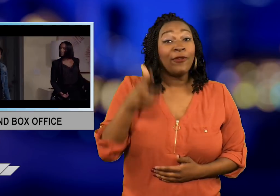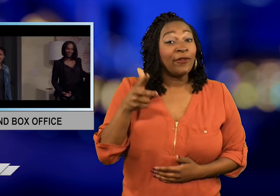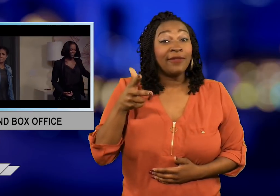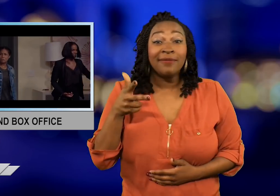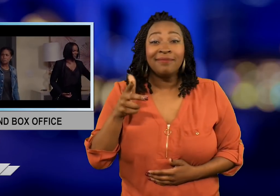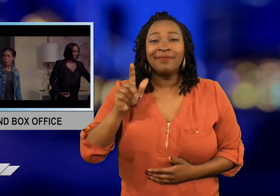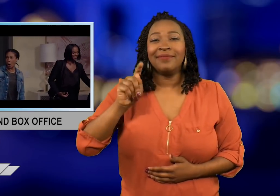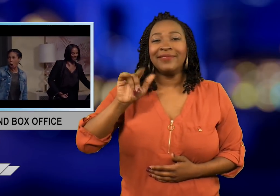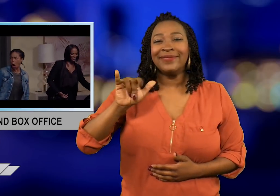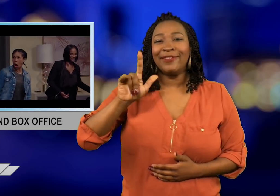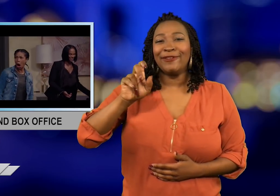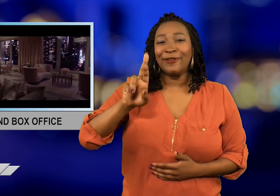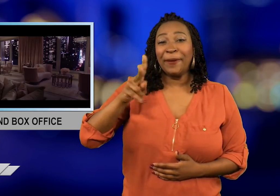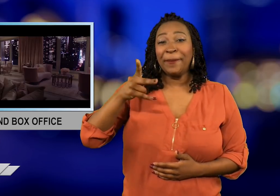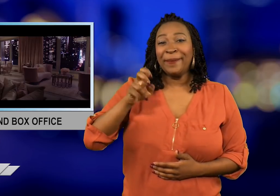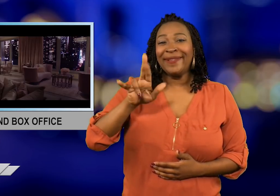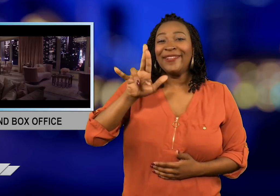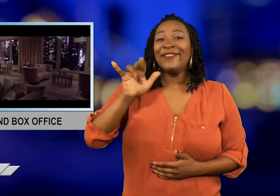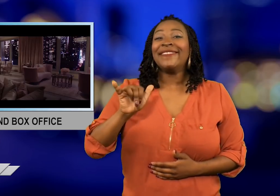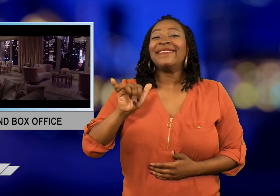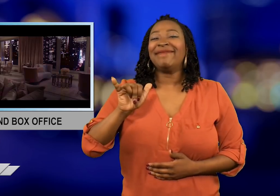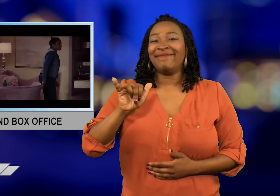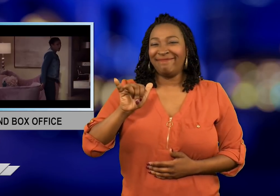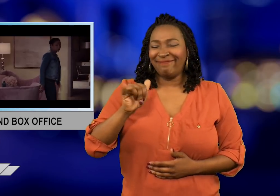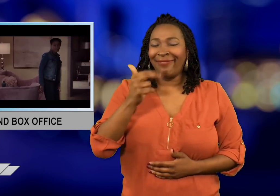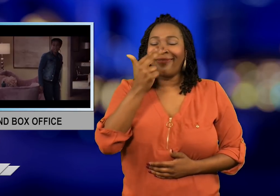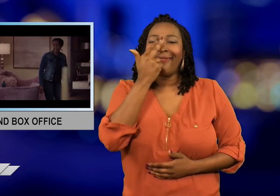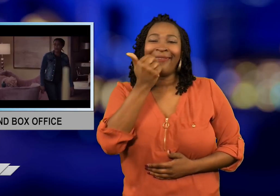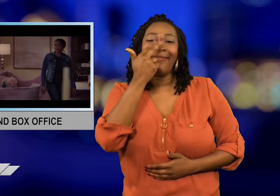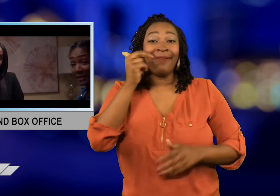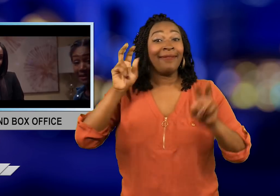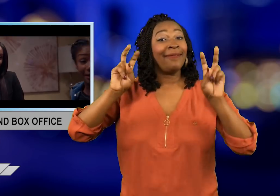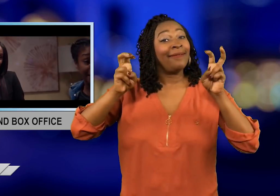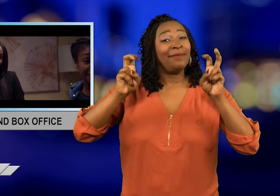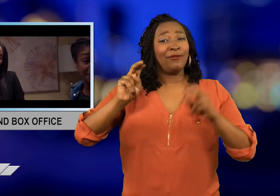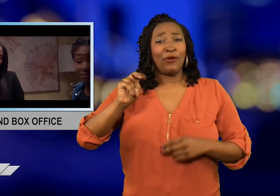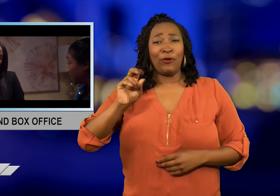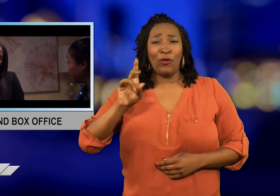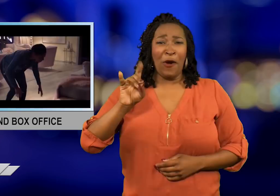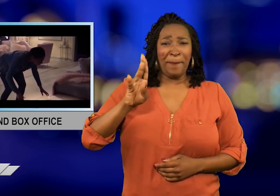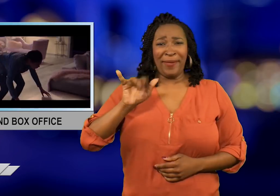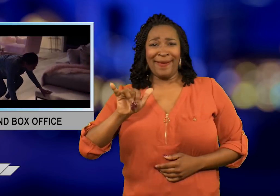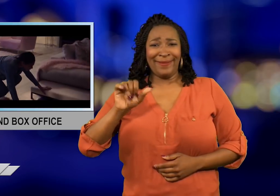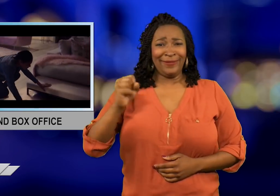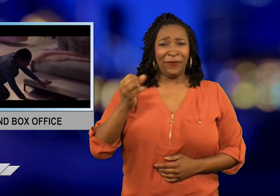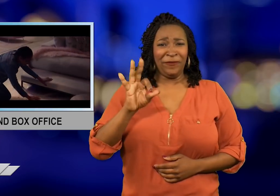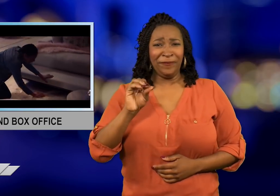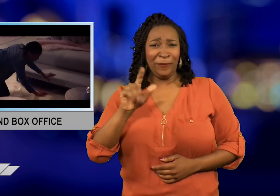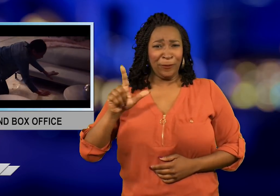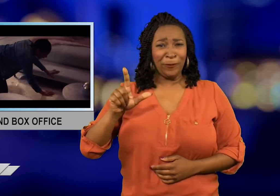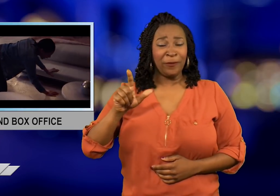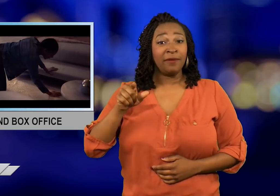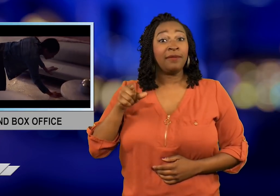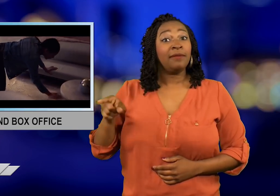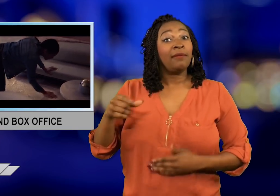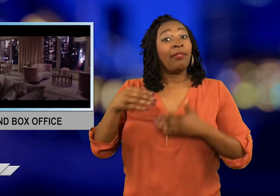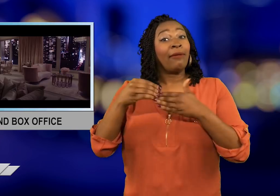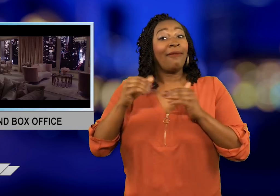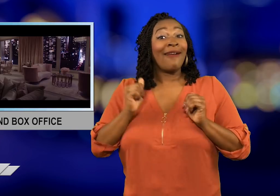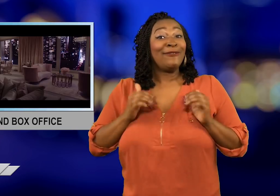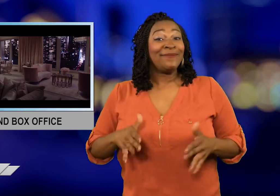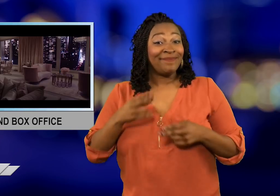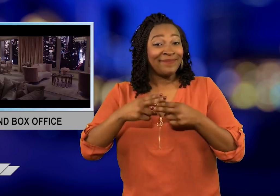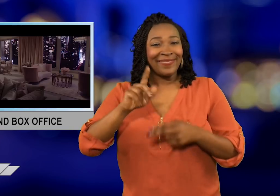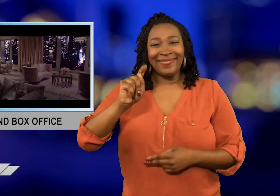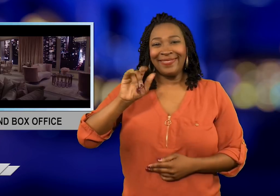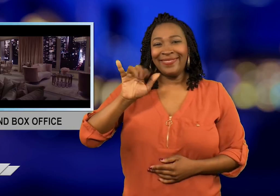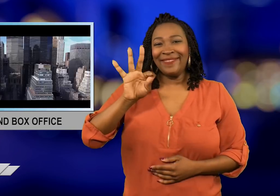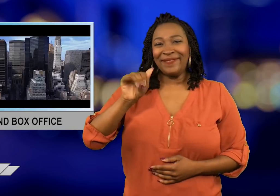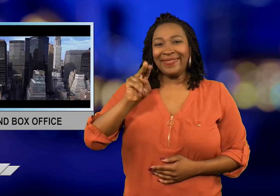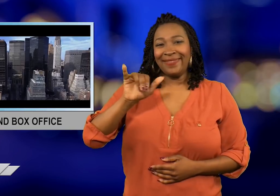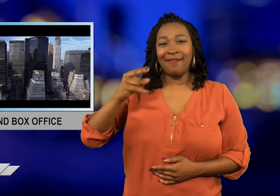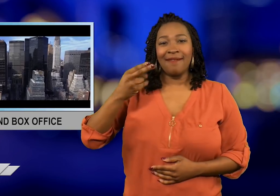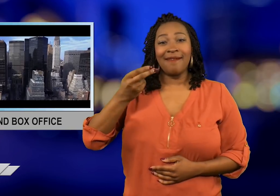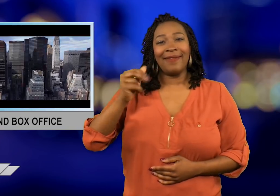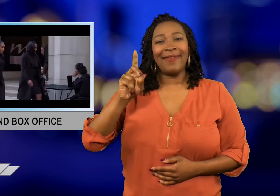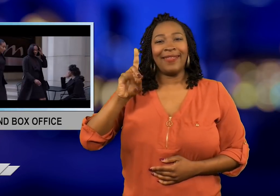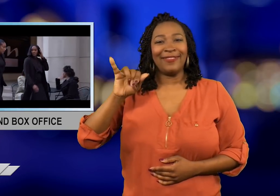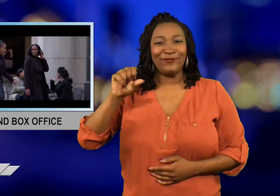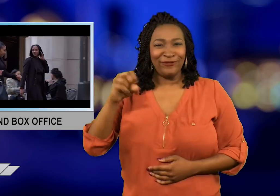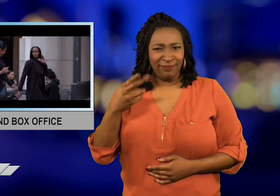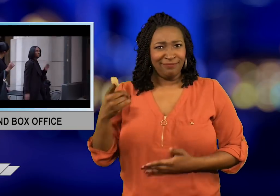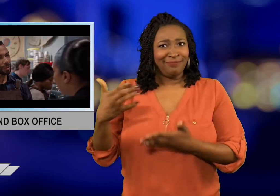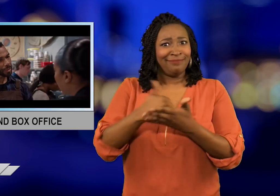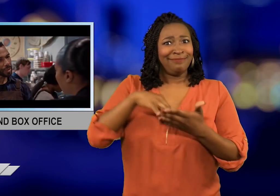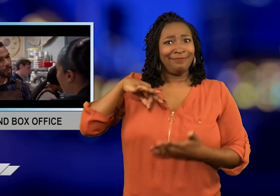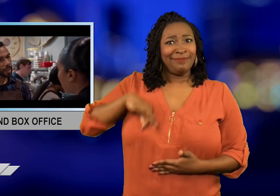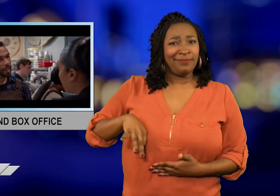And the Tyler Perry comedy "Nobody's Fool" starring Tiffany Haddish debuted in third